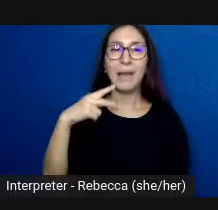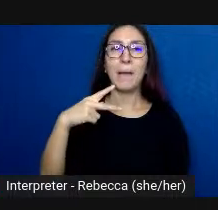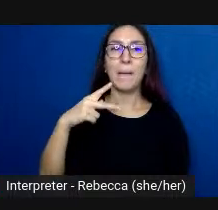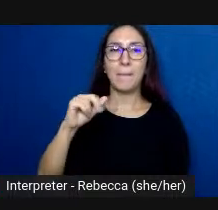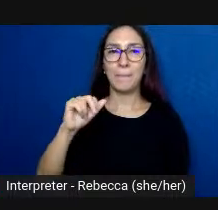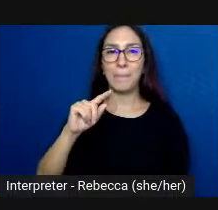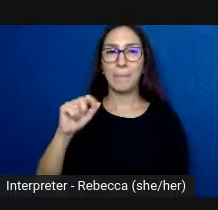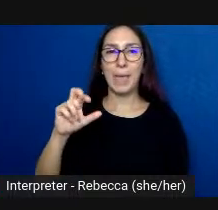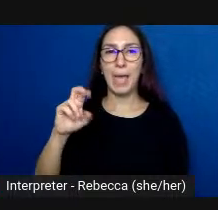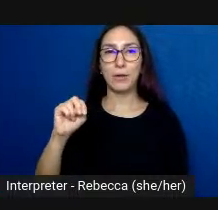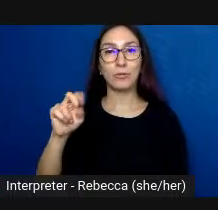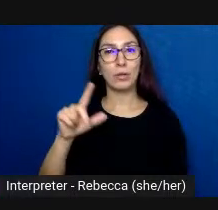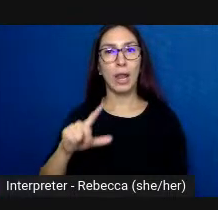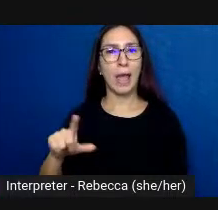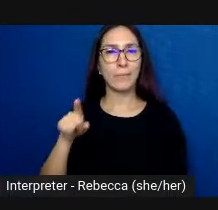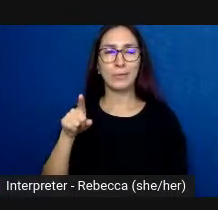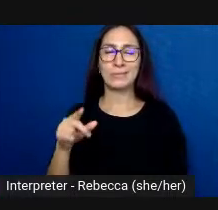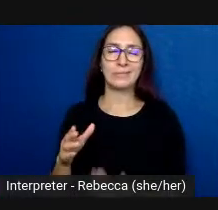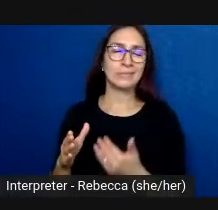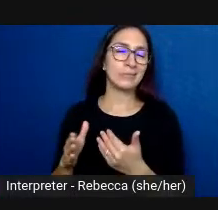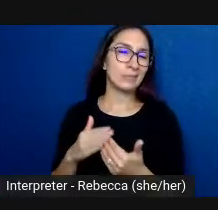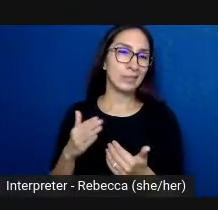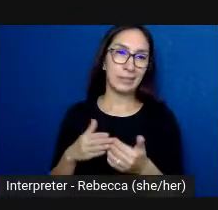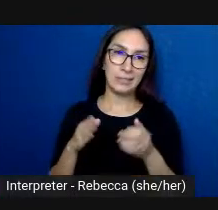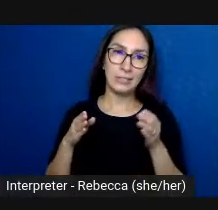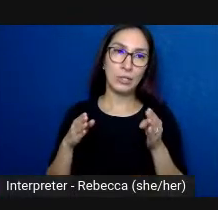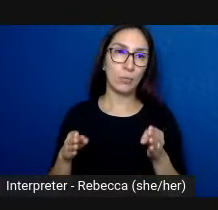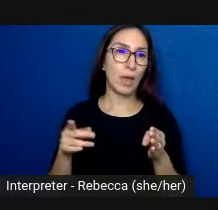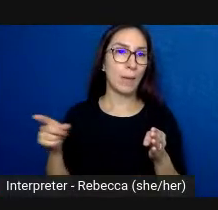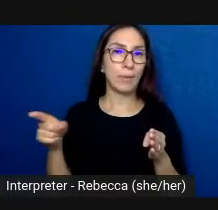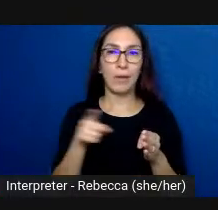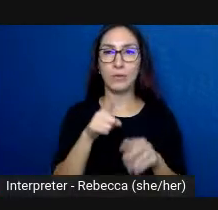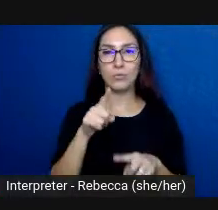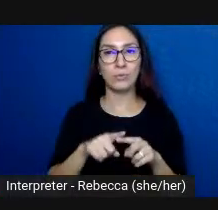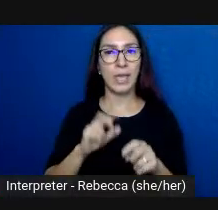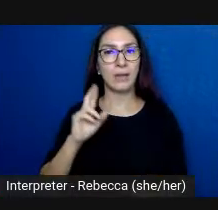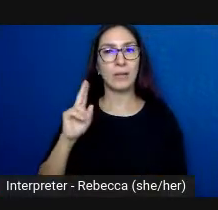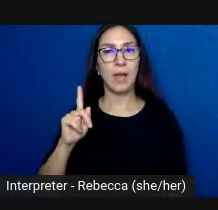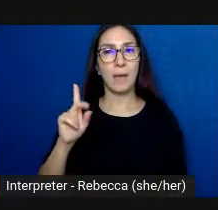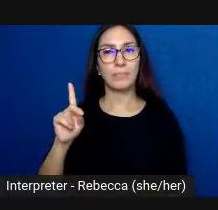One or many Plugins and a new pattern library. I think pattern library